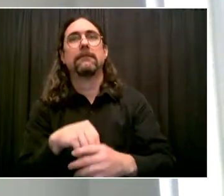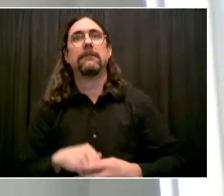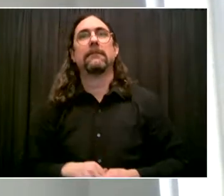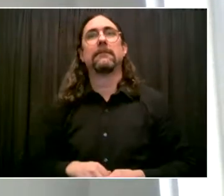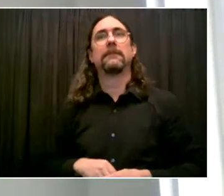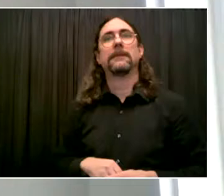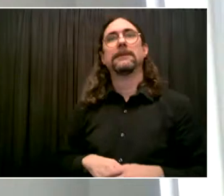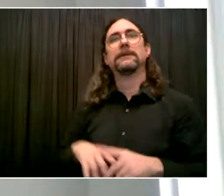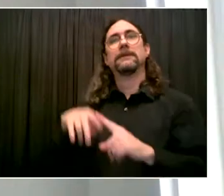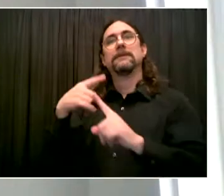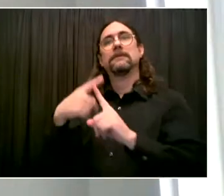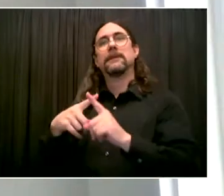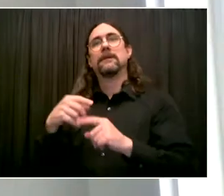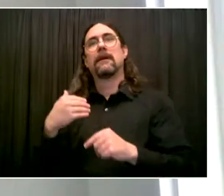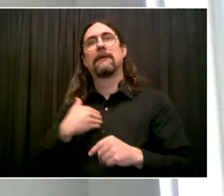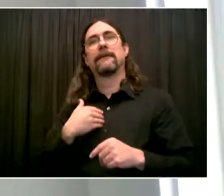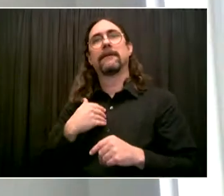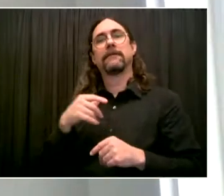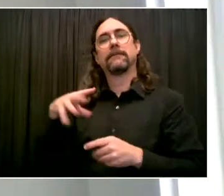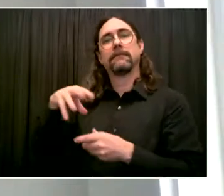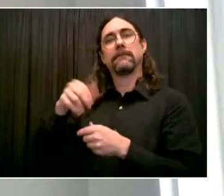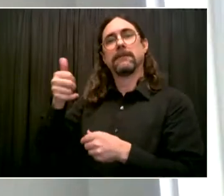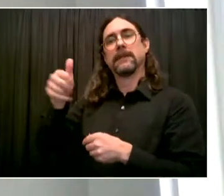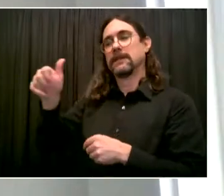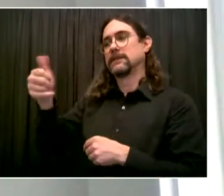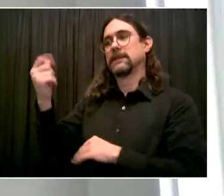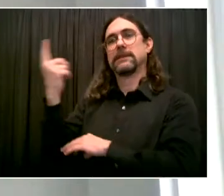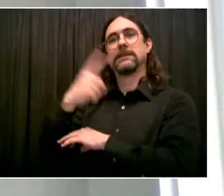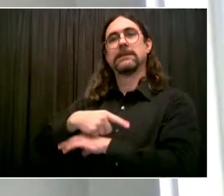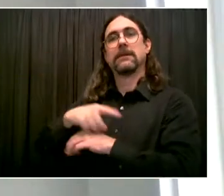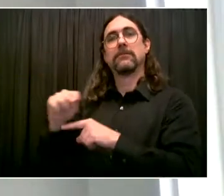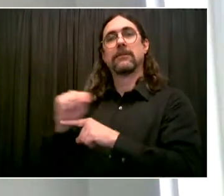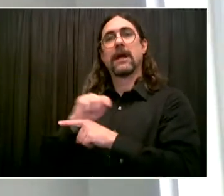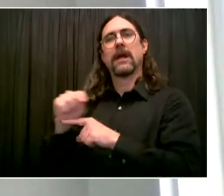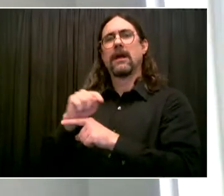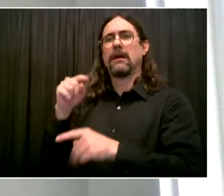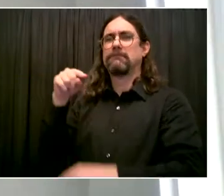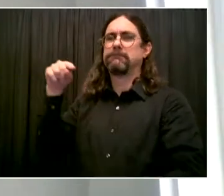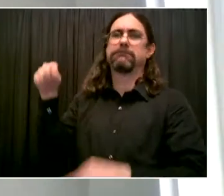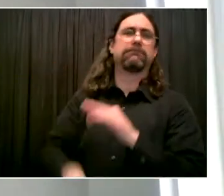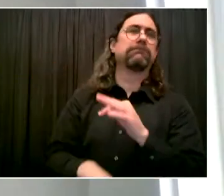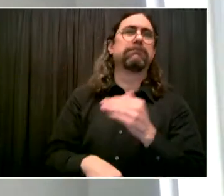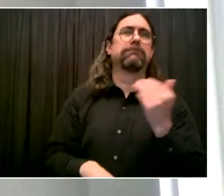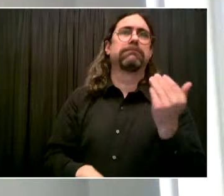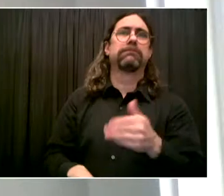ENVISION A WEEK OR 10 DAY INTENSIVE TRAINING THAT ALLOWS SOMEONE TO TRULY WALK A DAY IN THE HOSES